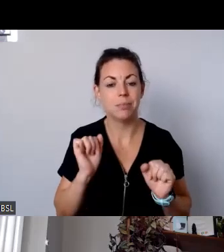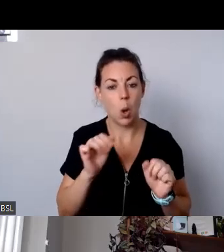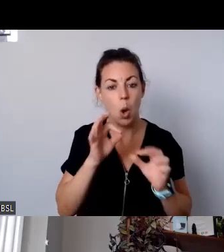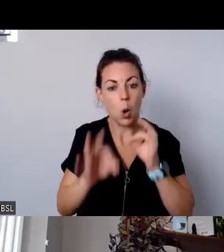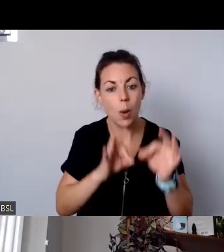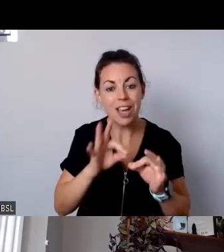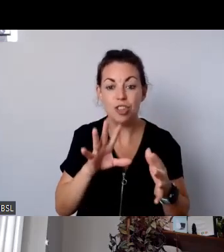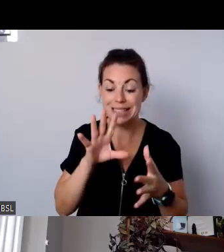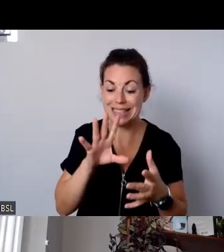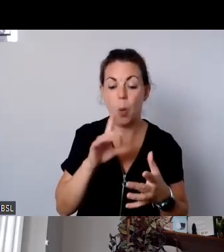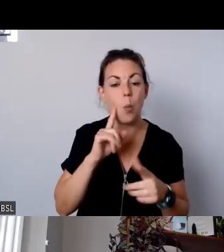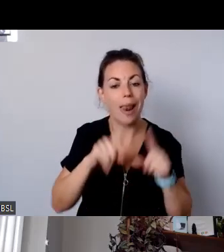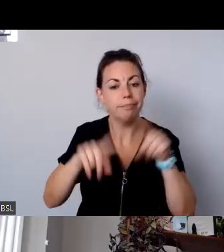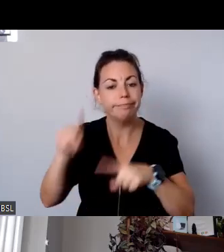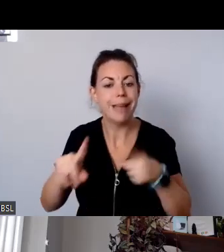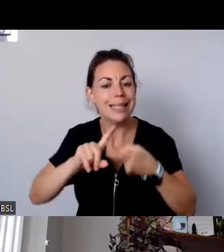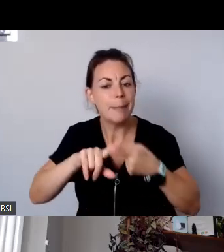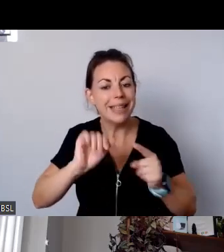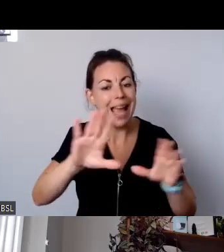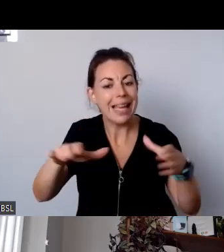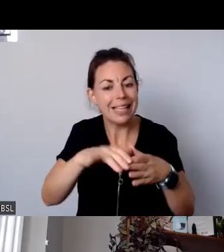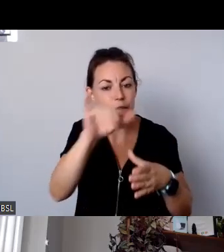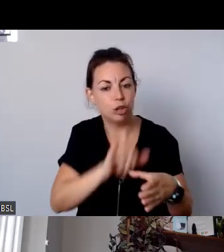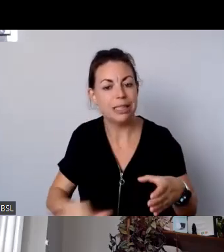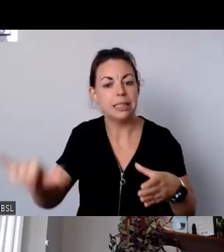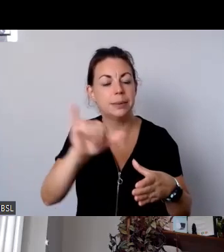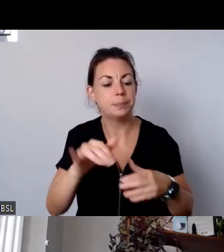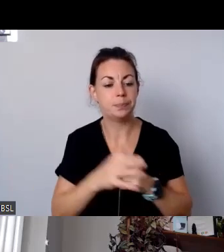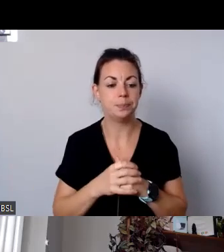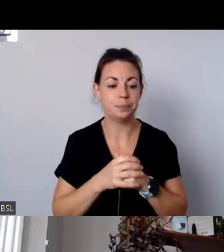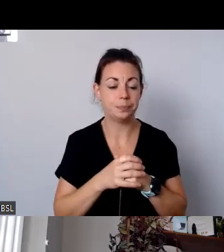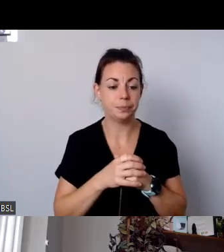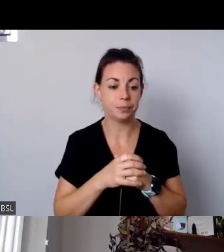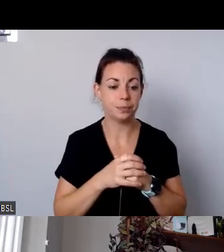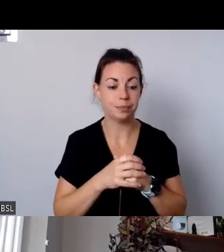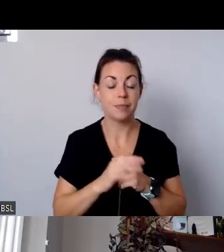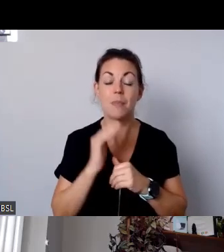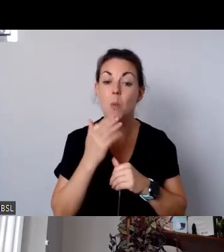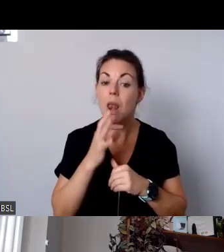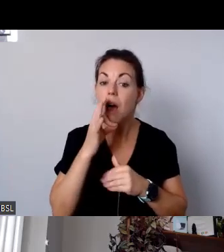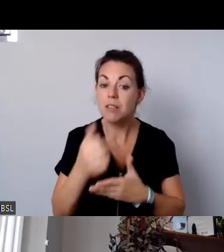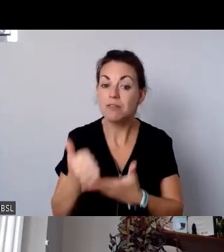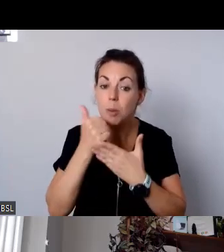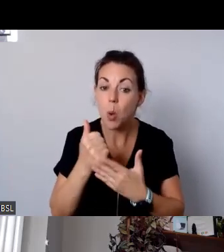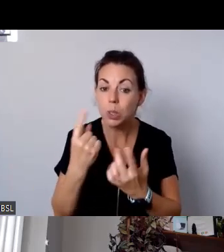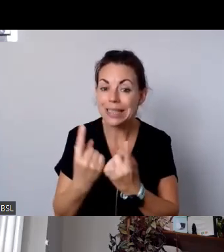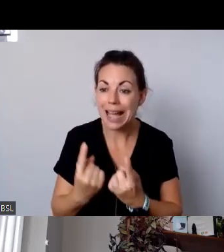for each category you enter. We will also ask for a few assets. We will ask for your logo